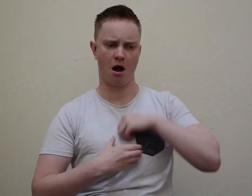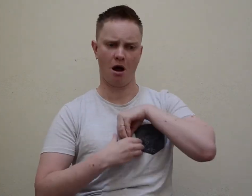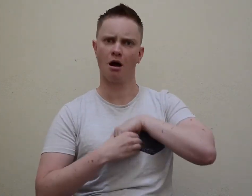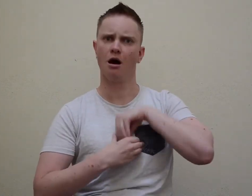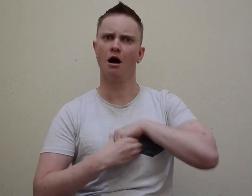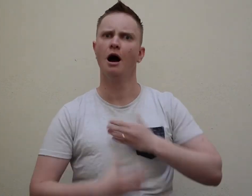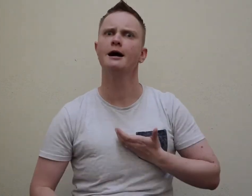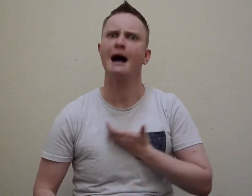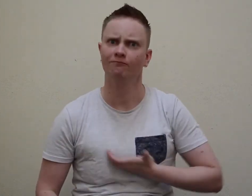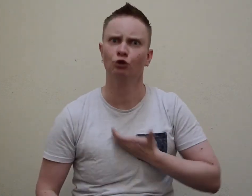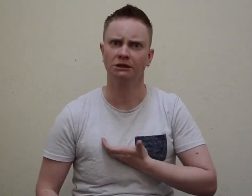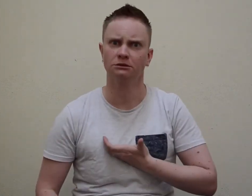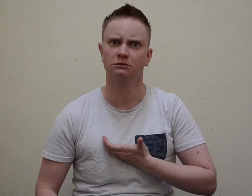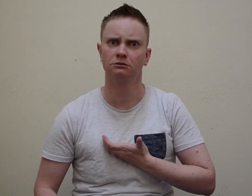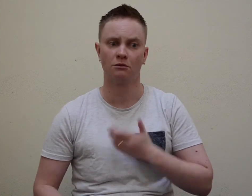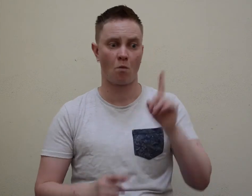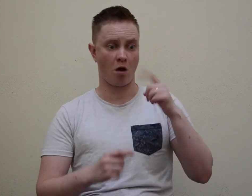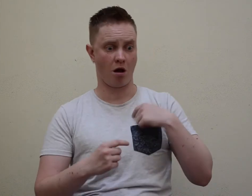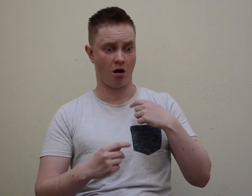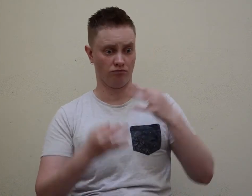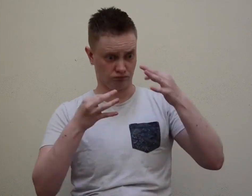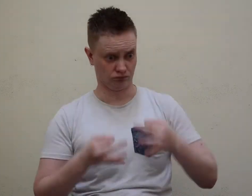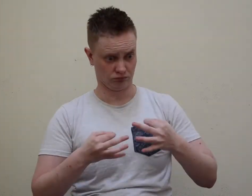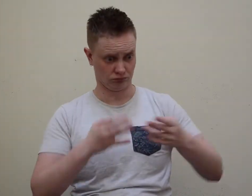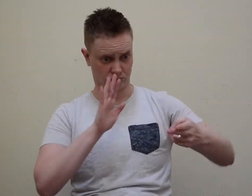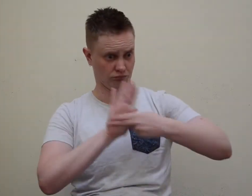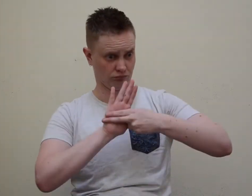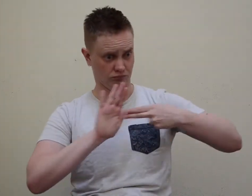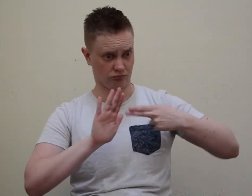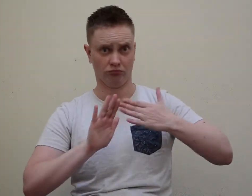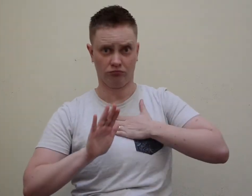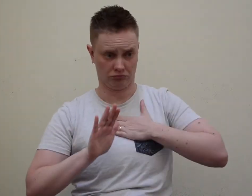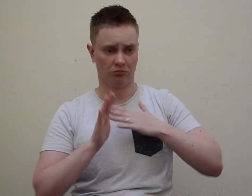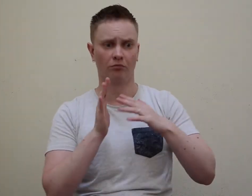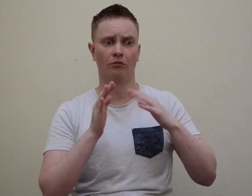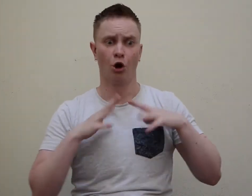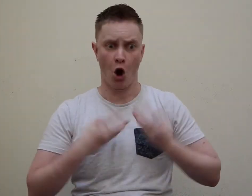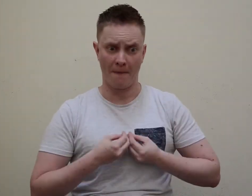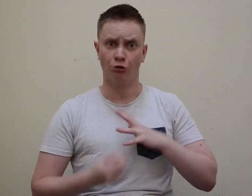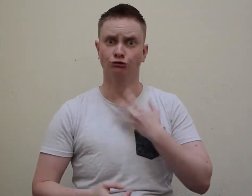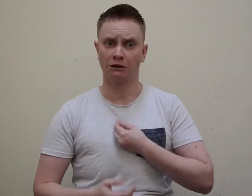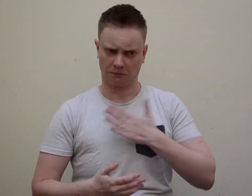It's about how I identify, how I feel comfortable. And if I have decided to label myself